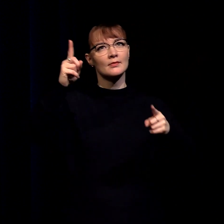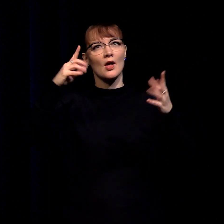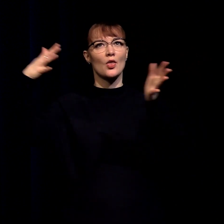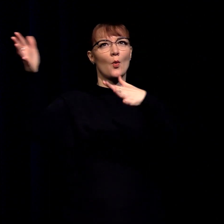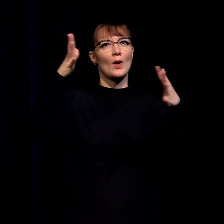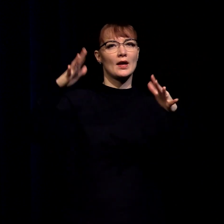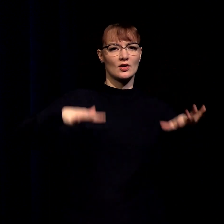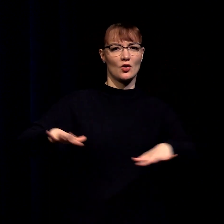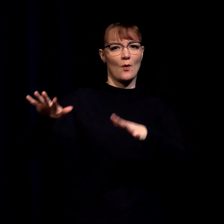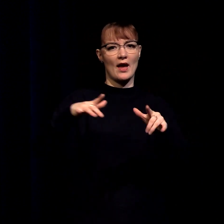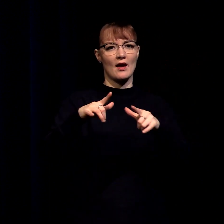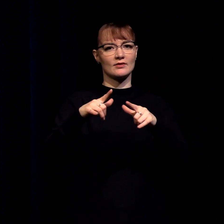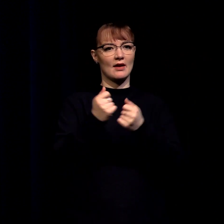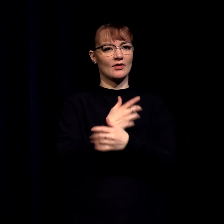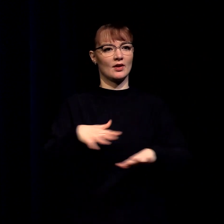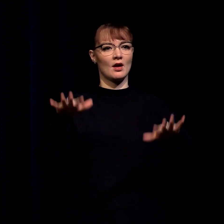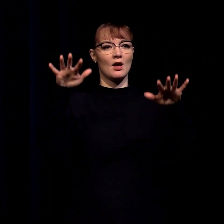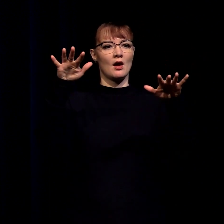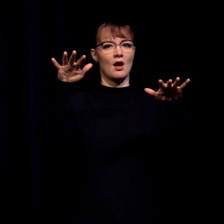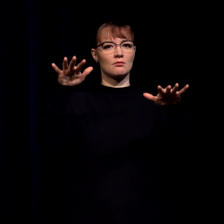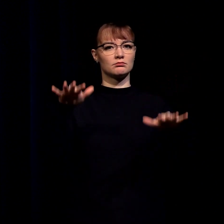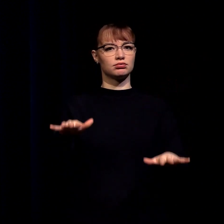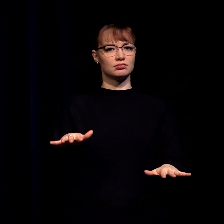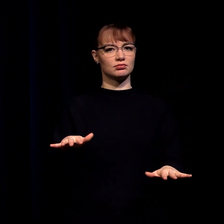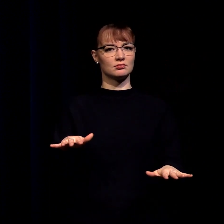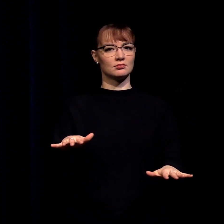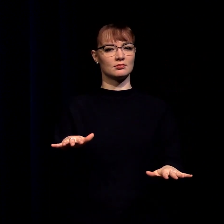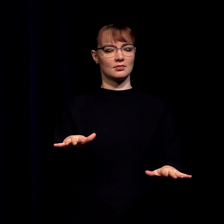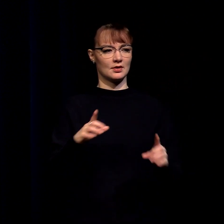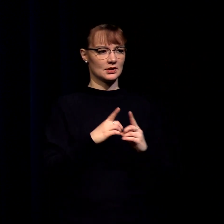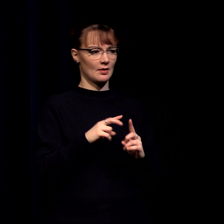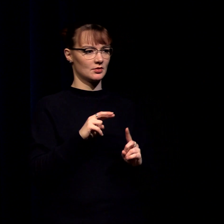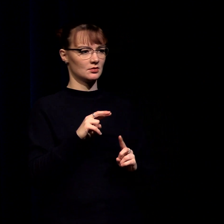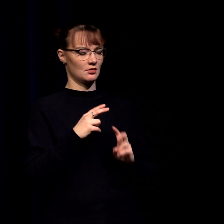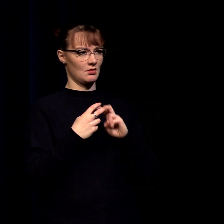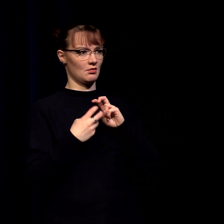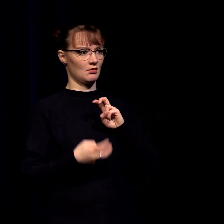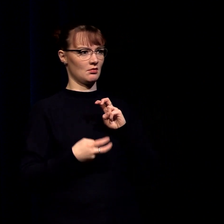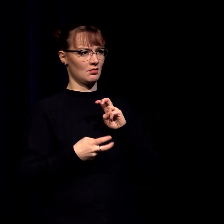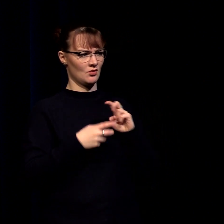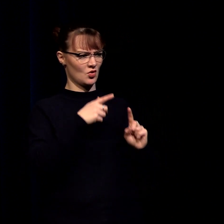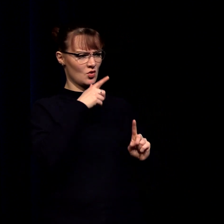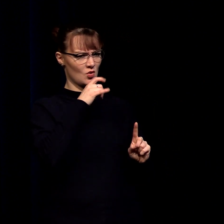great calm. The disciples were amazed. Who is this man? They